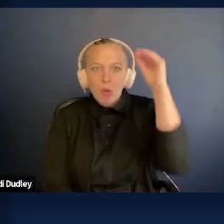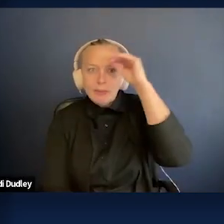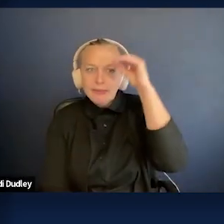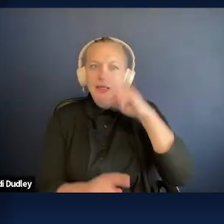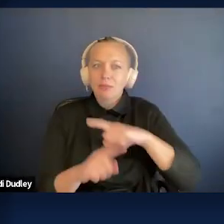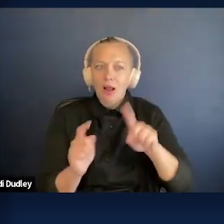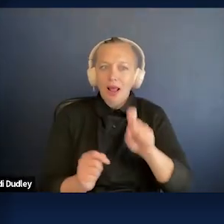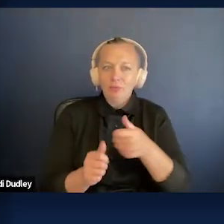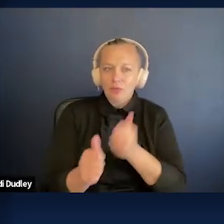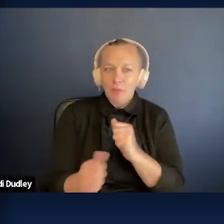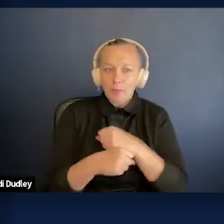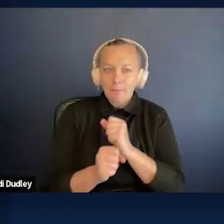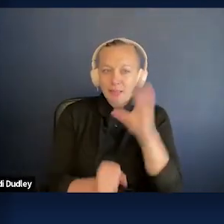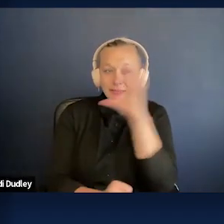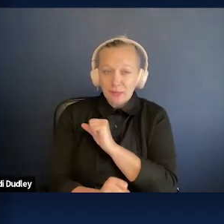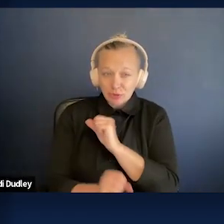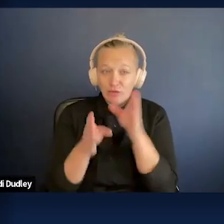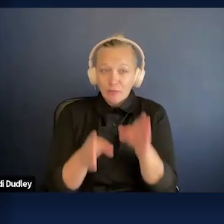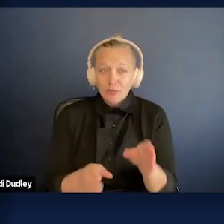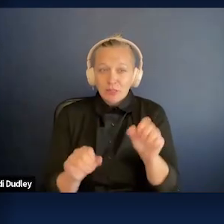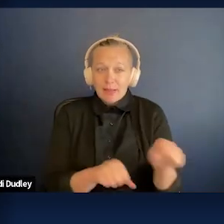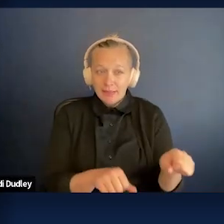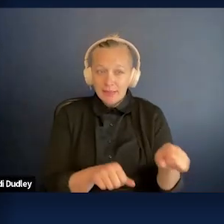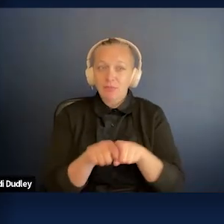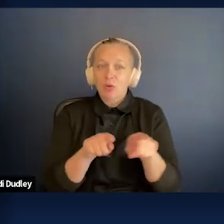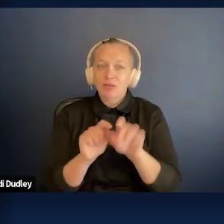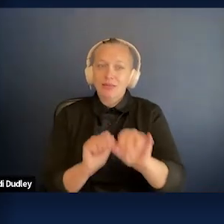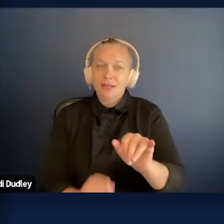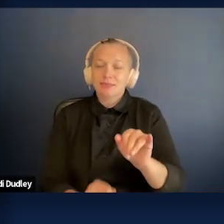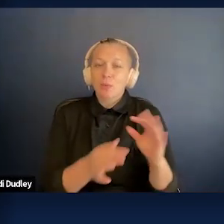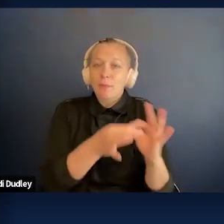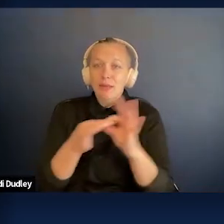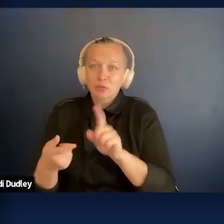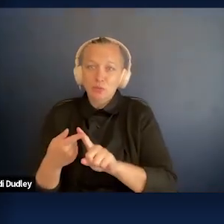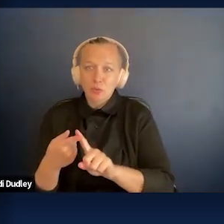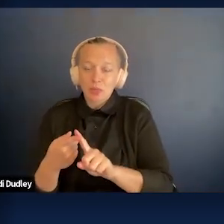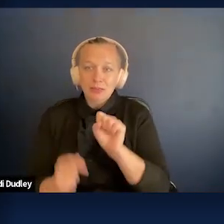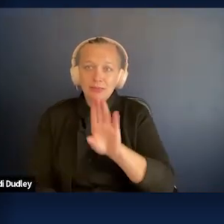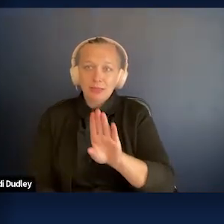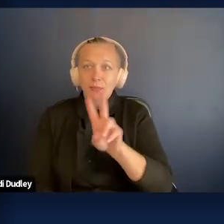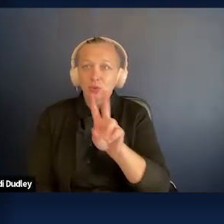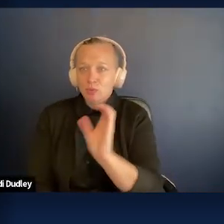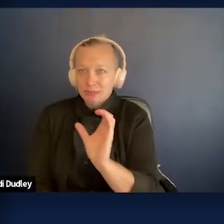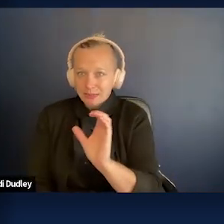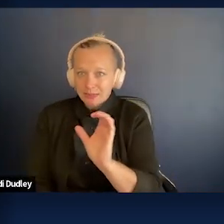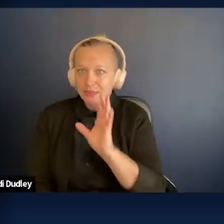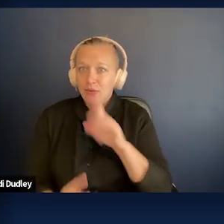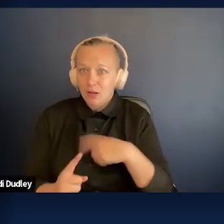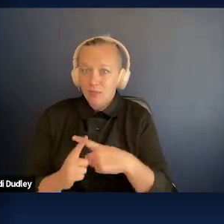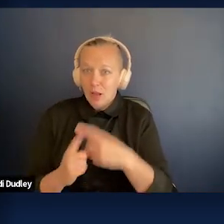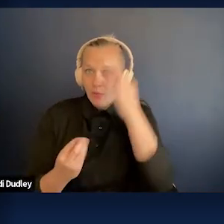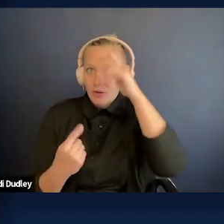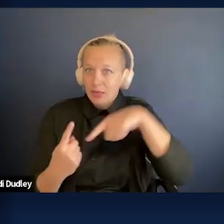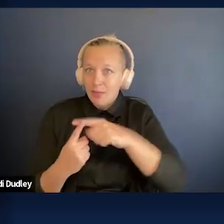Um, so this competency… sub-competency aligns with sub-theme 2C, which, um, Michael talked about, reflecting on biases.